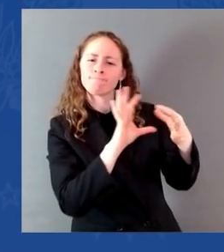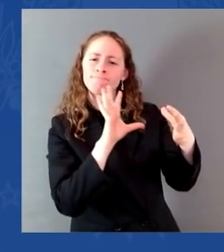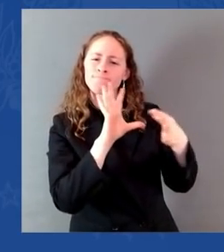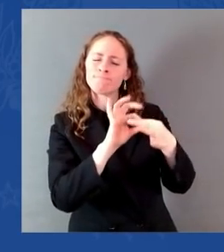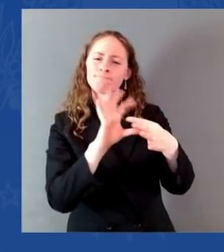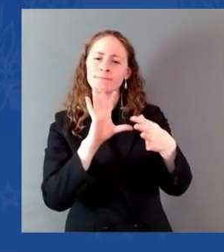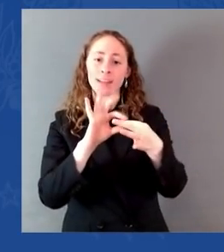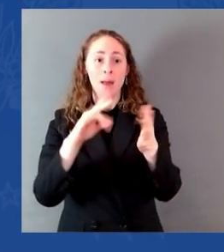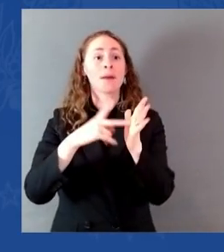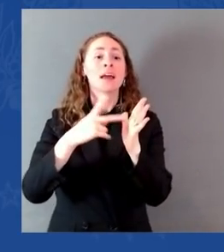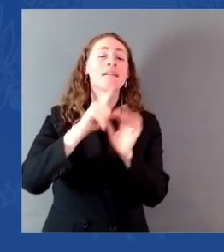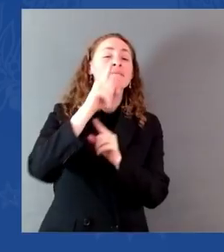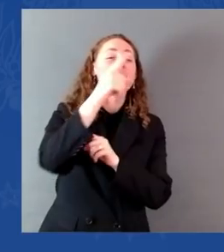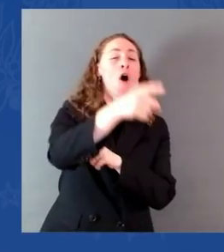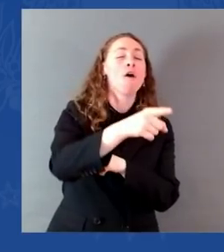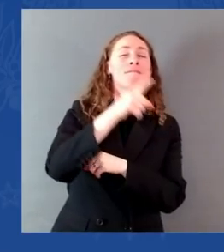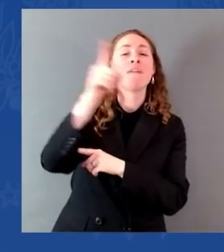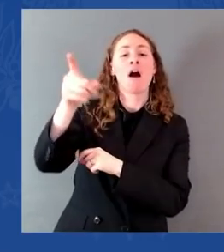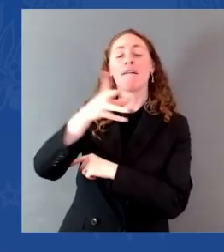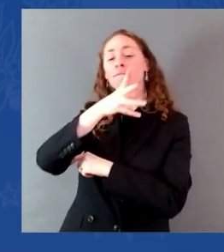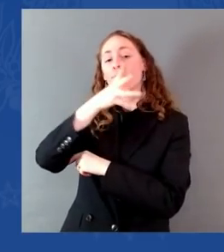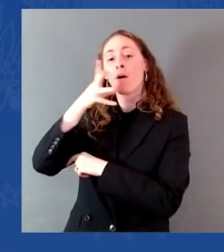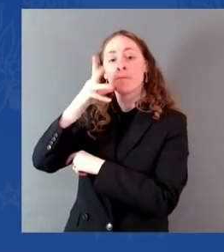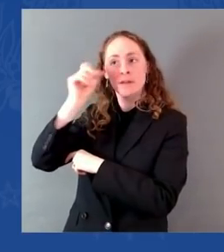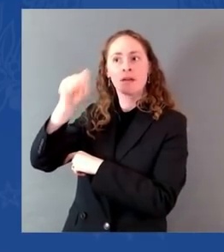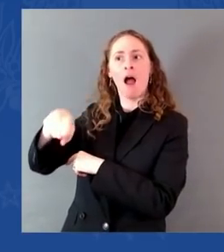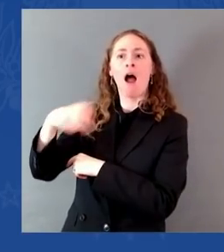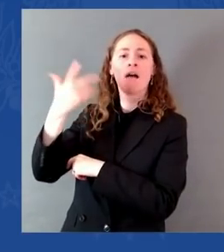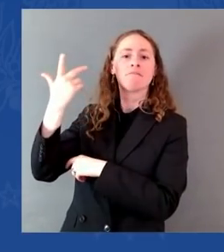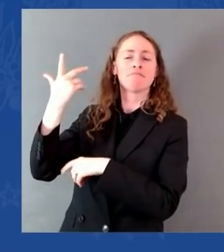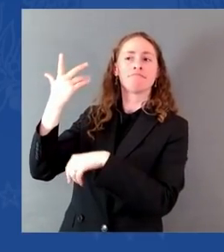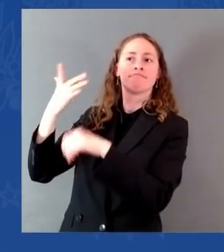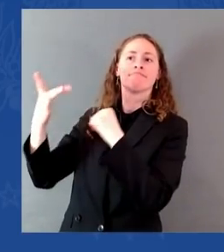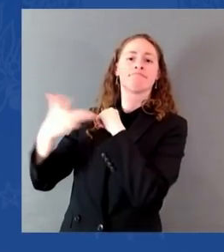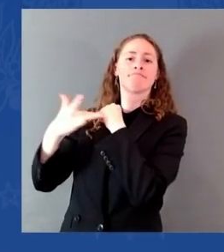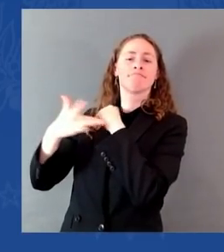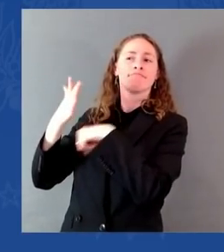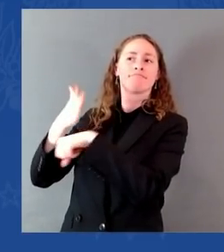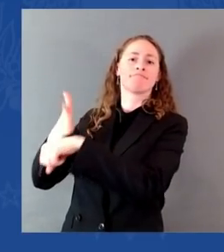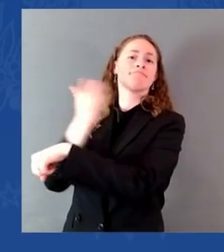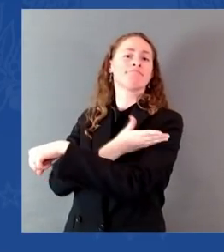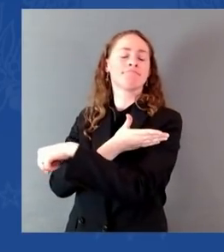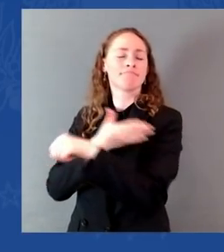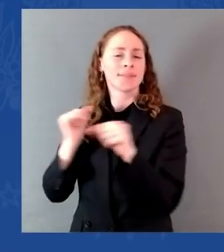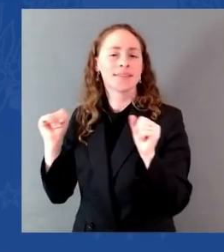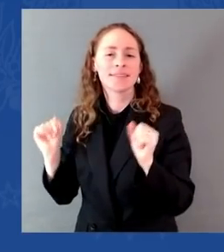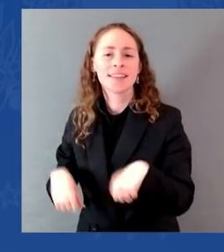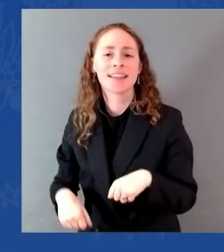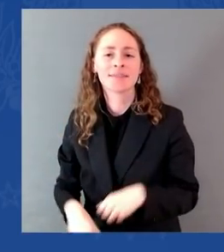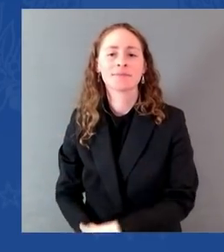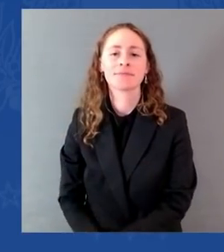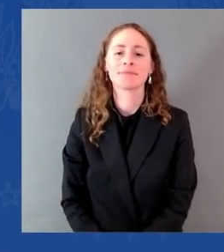or a doctor in St. Louis to have a remote check-up with a home-bound cancer patient. Today, roughly one out of every four Missourians,